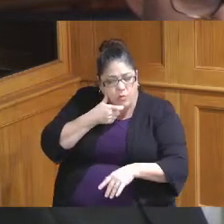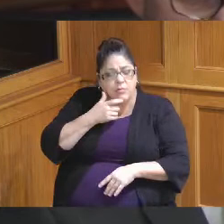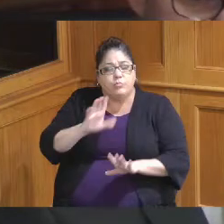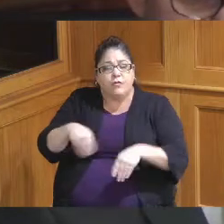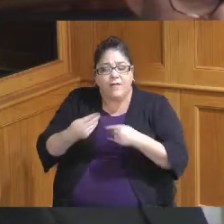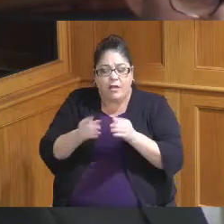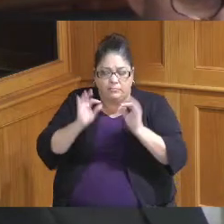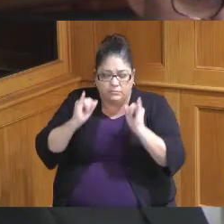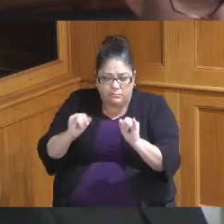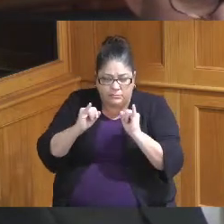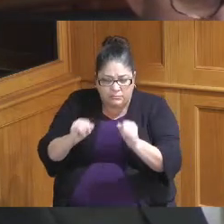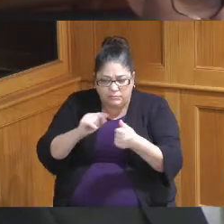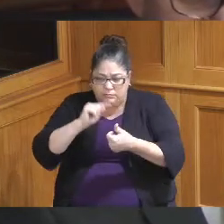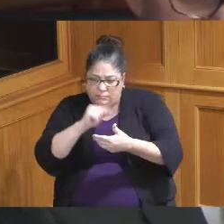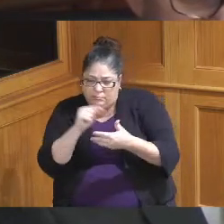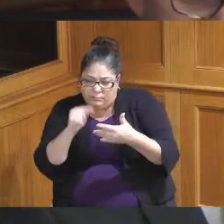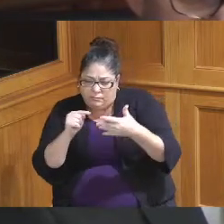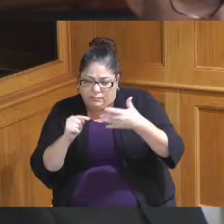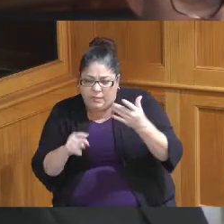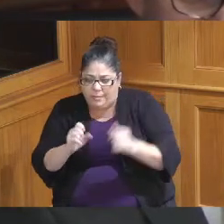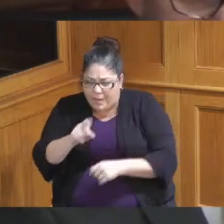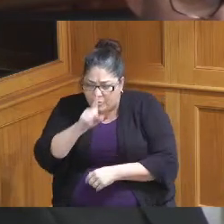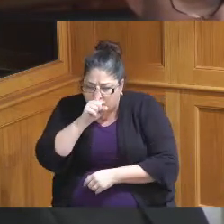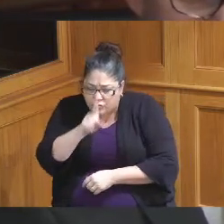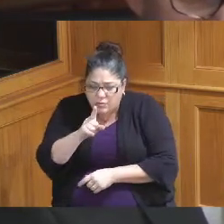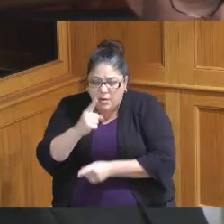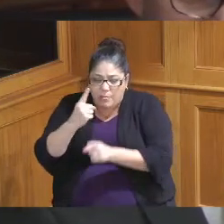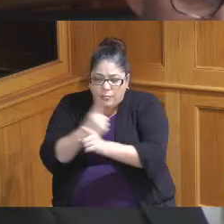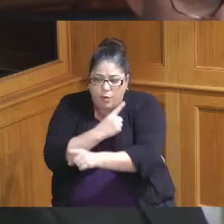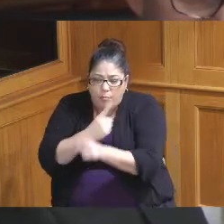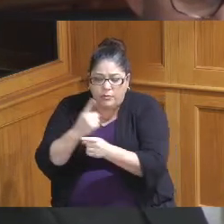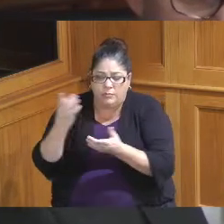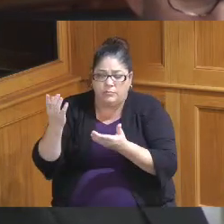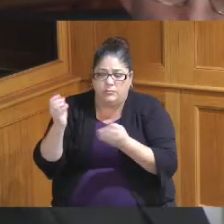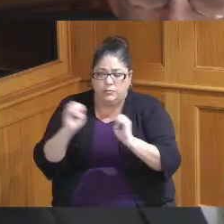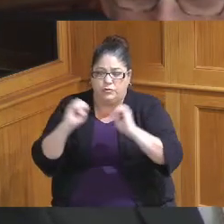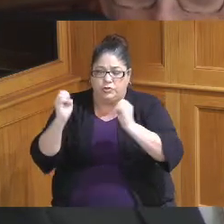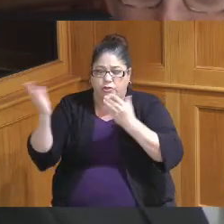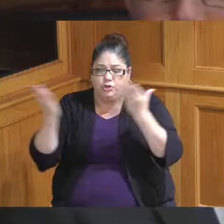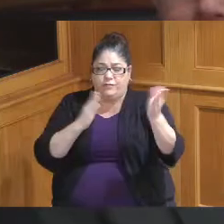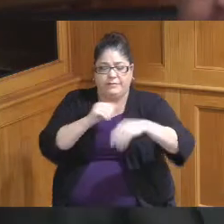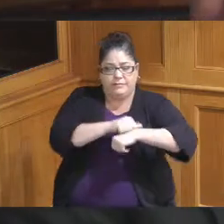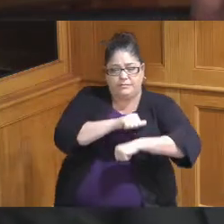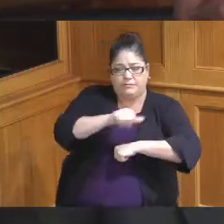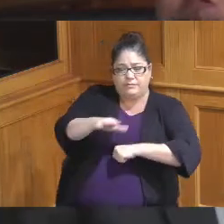guidance to Helena ensuring that the appropriate emergency Services were dispatched promptly